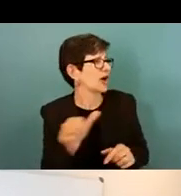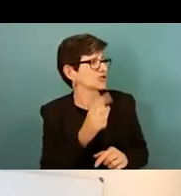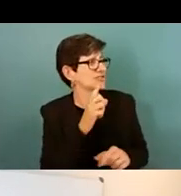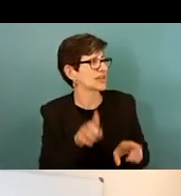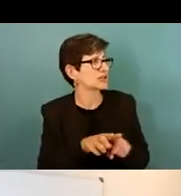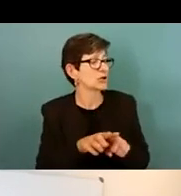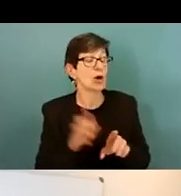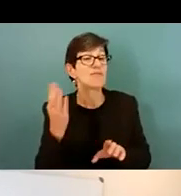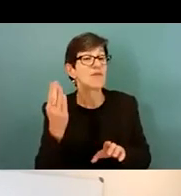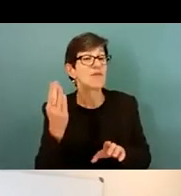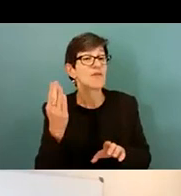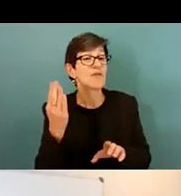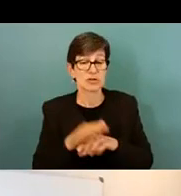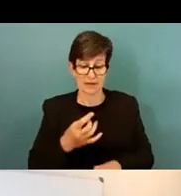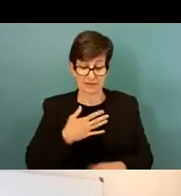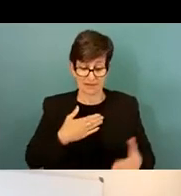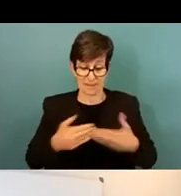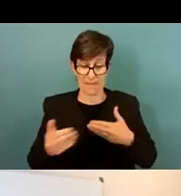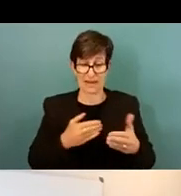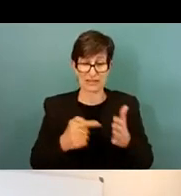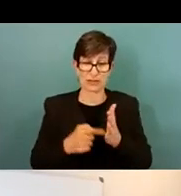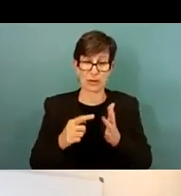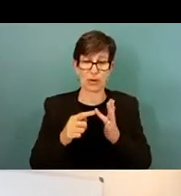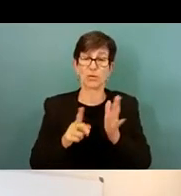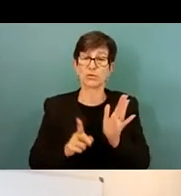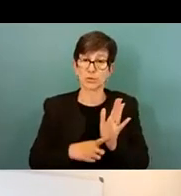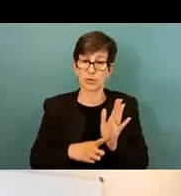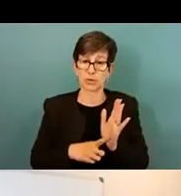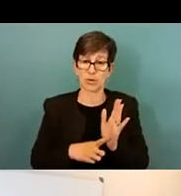before about the self-managed tool, where already the team's already getting approaches